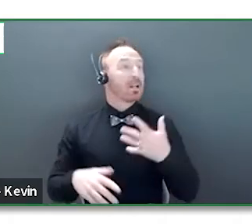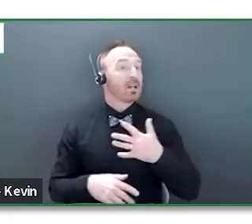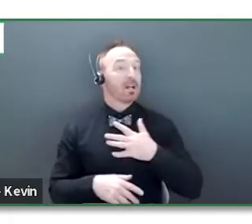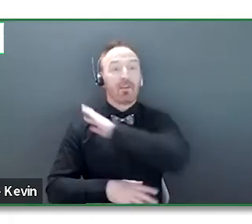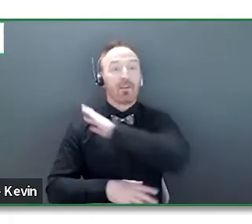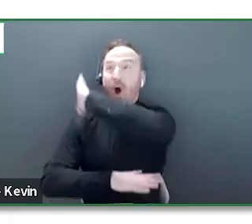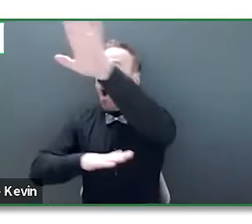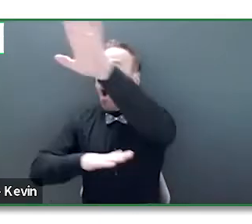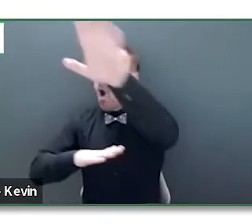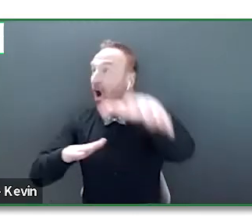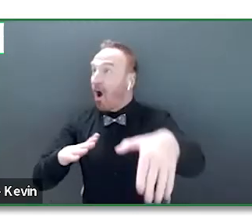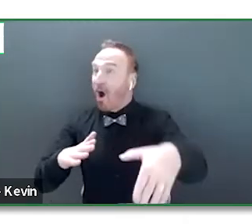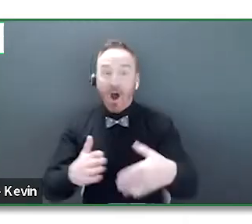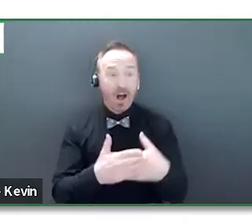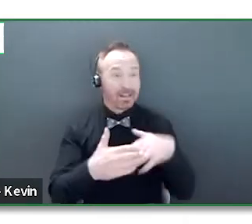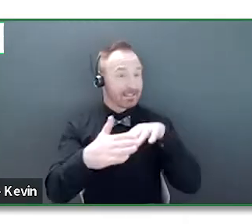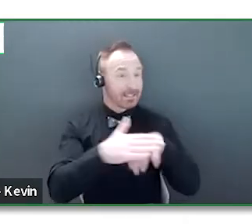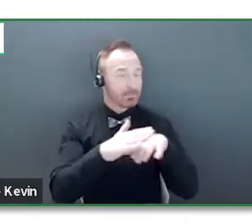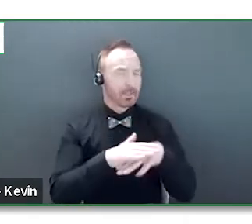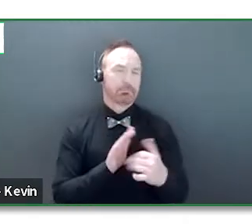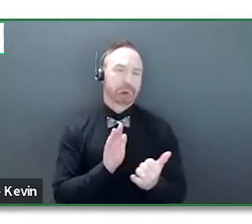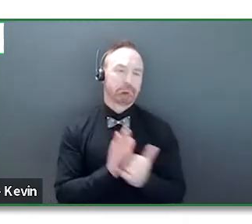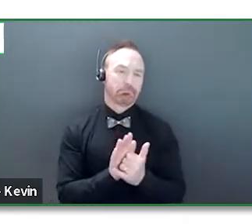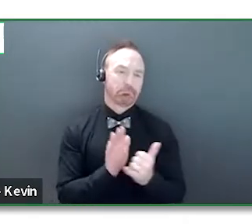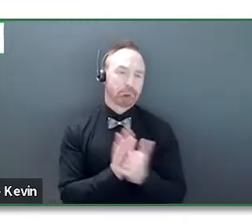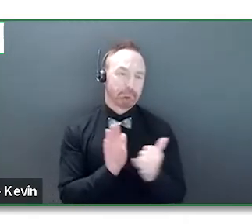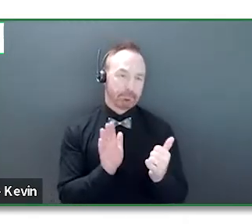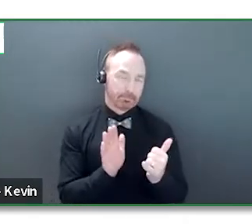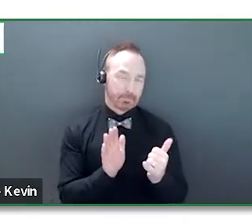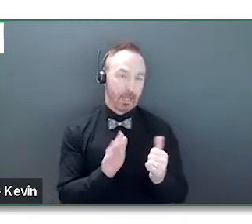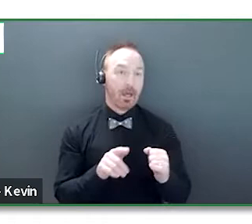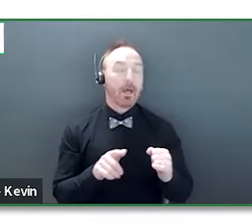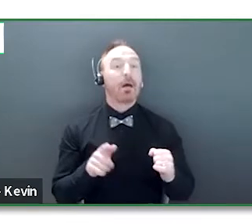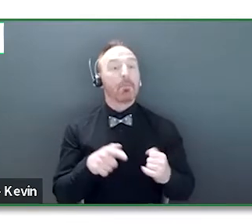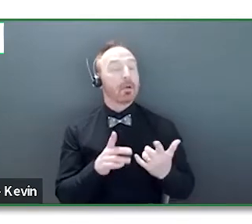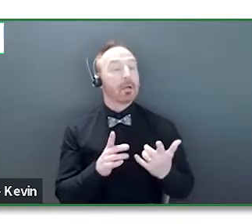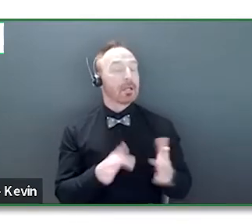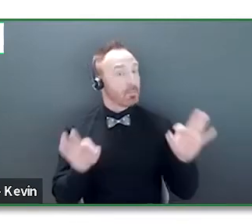we are focusing on is providing meaningful experiences to our visitors,